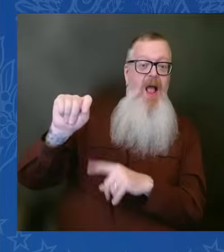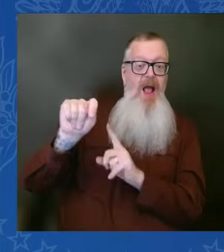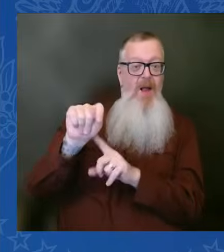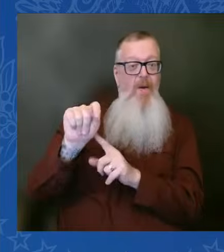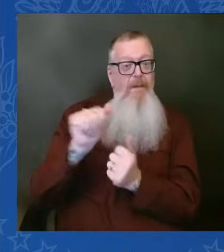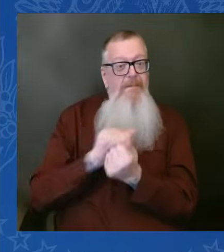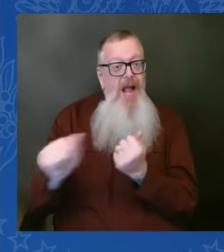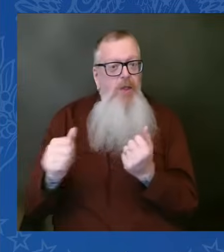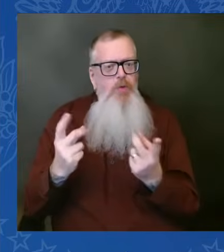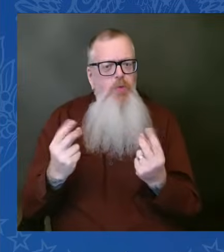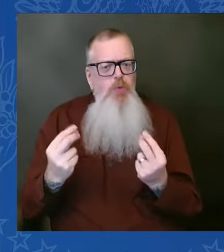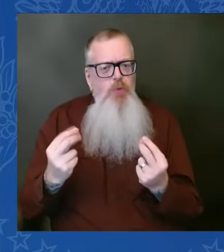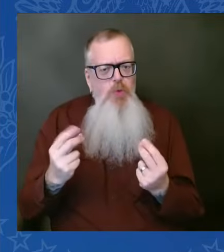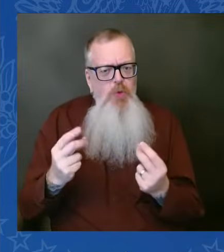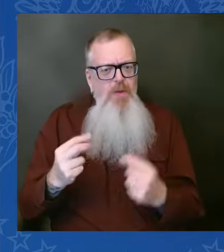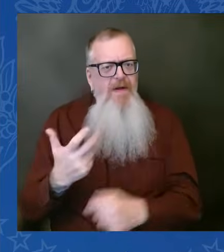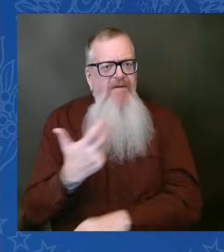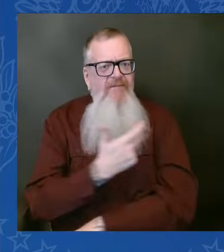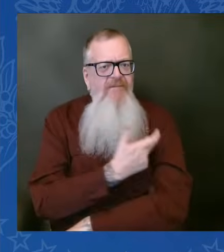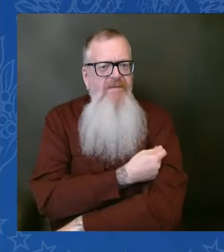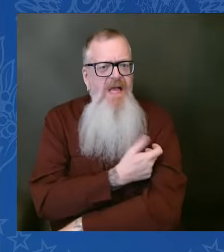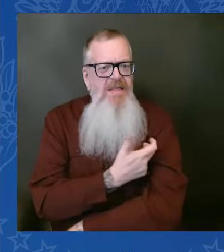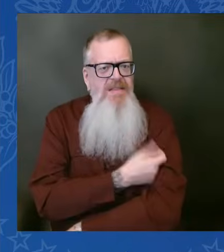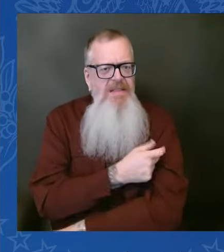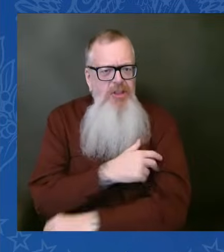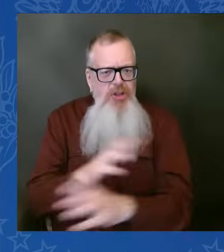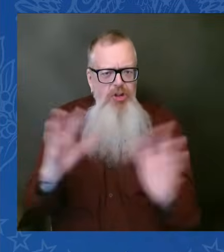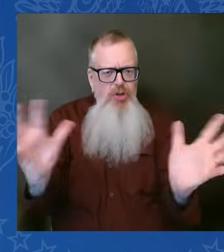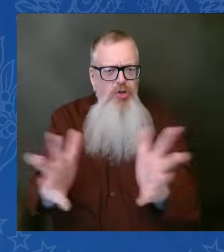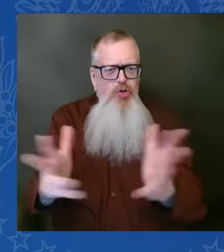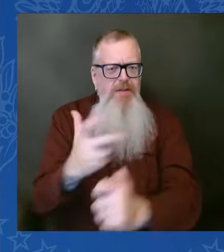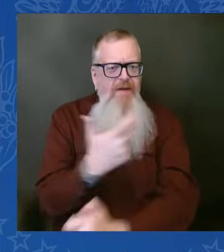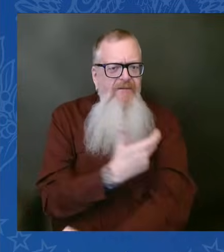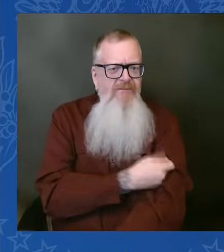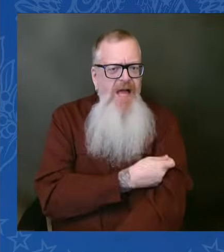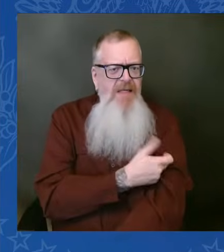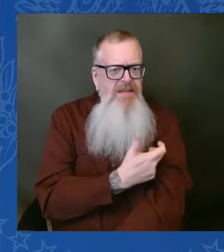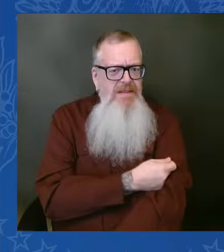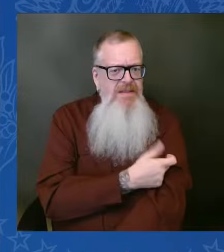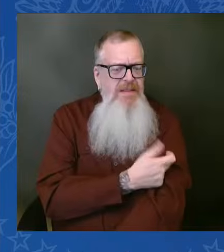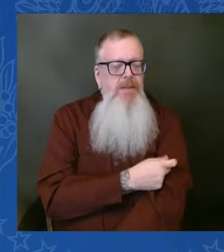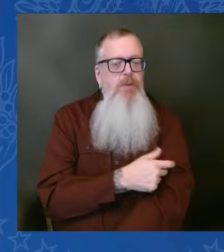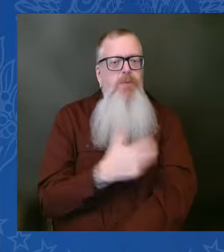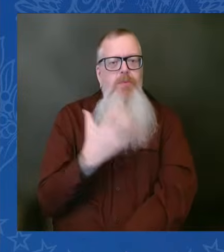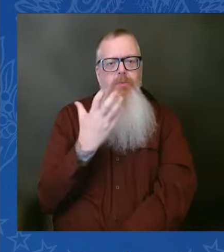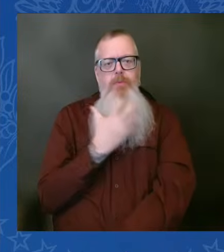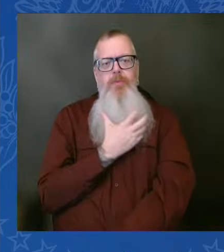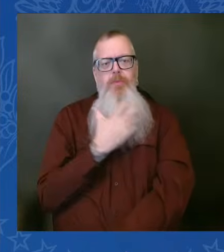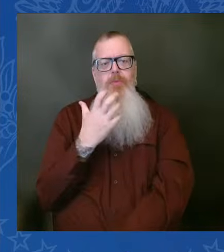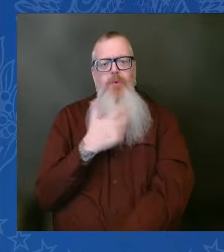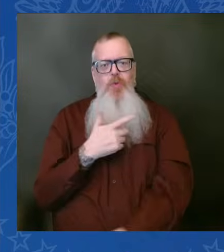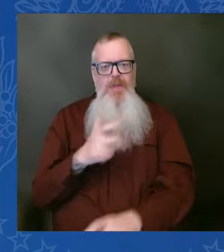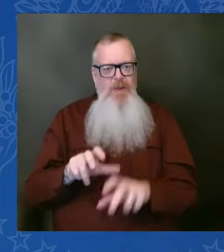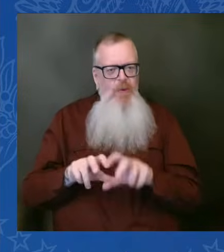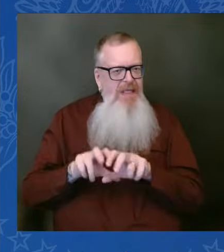This was just the beginning. We understood we needed long- term investments for the future. Investing in America agenda,